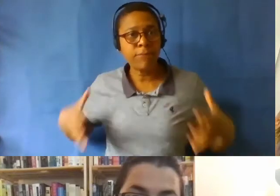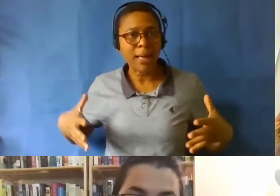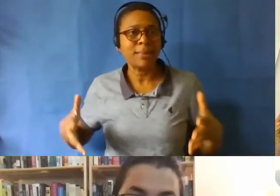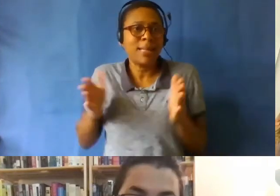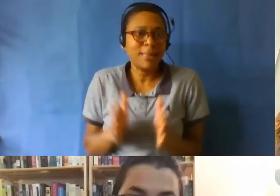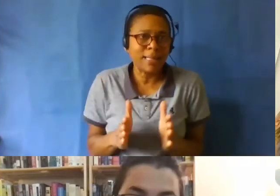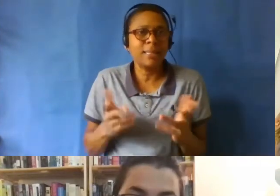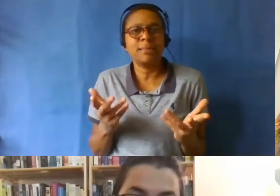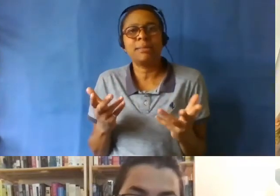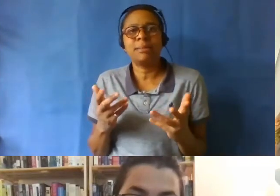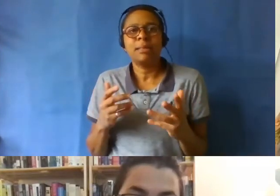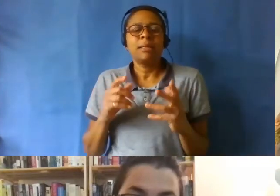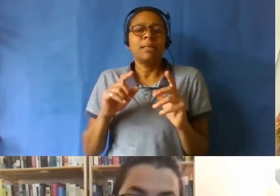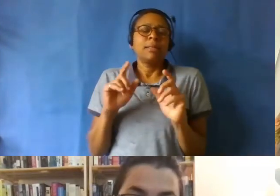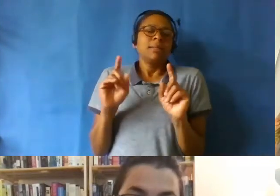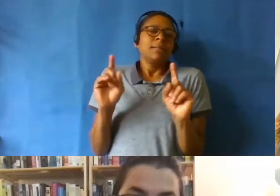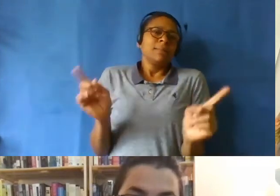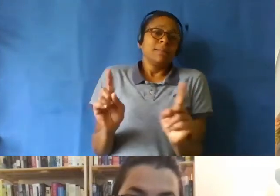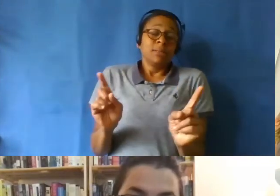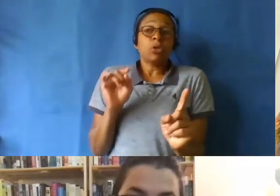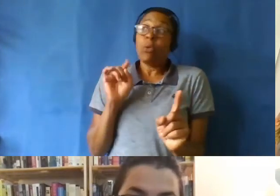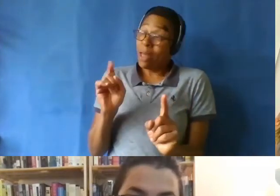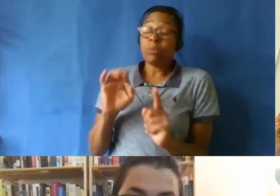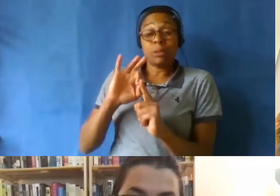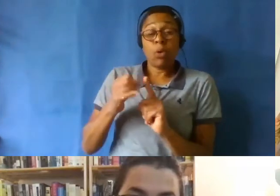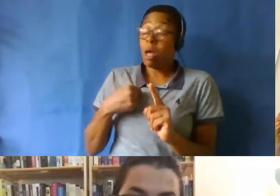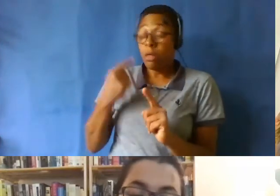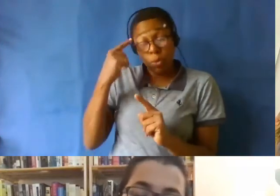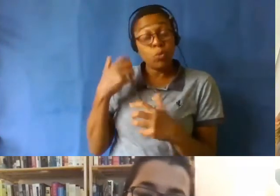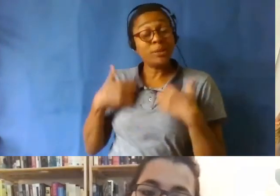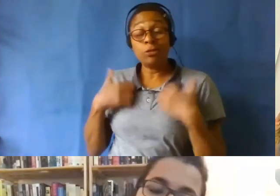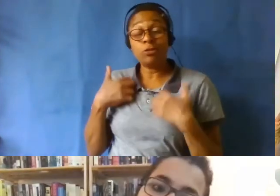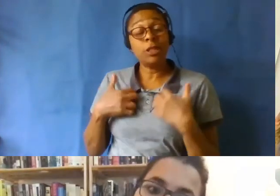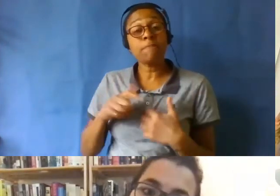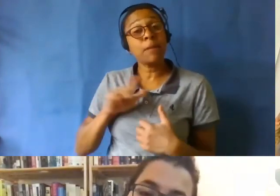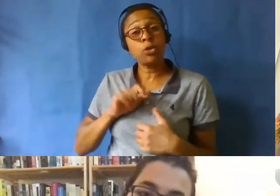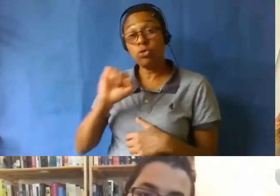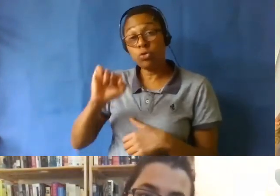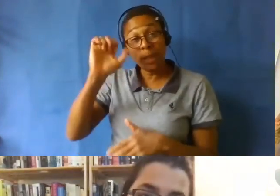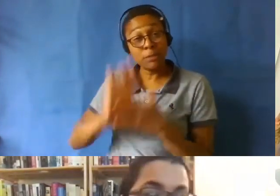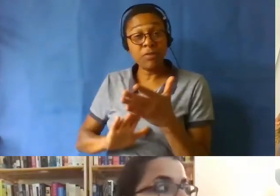relief to all of this as well so that was another point that I found really interesting because some of your experiences resonated with some of mine